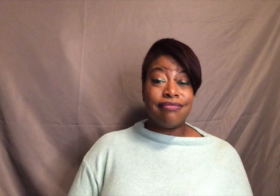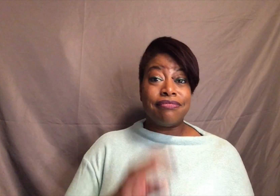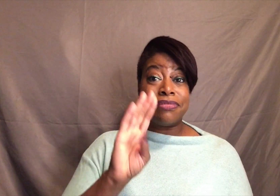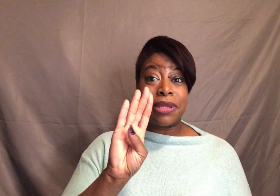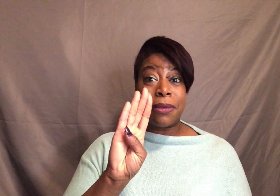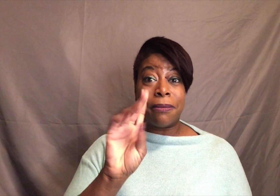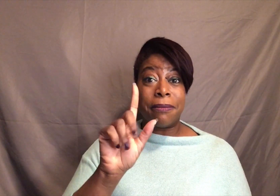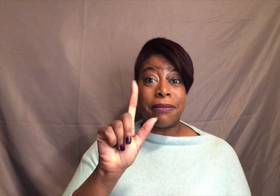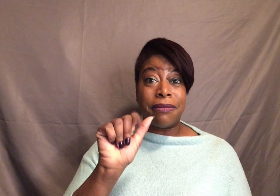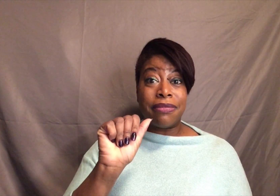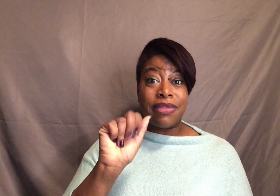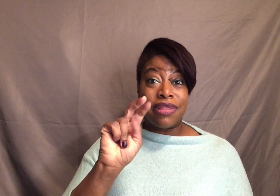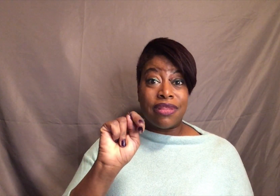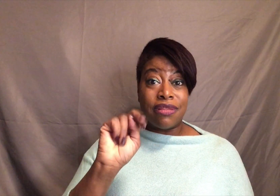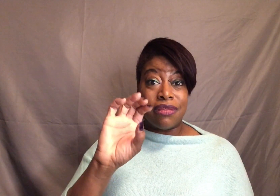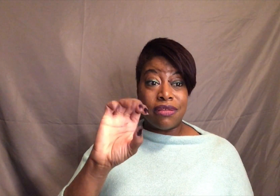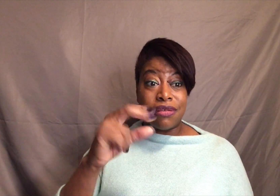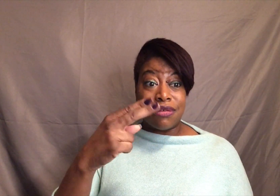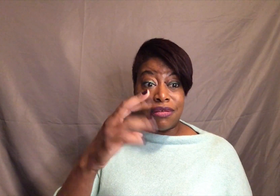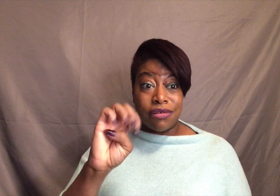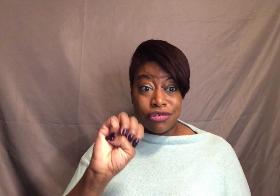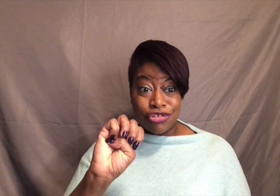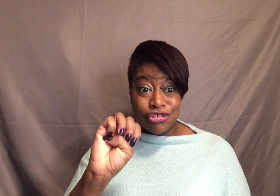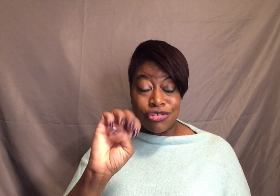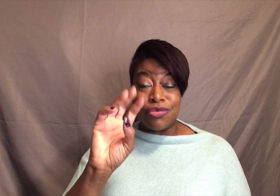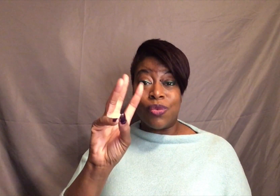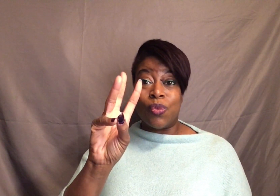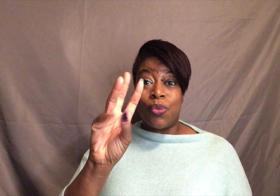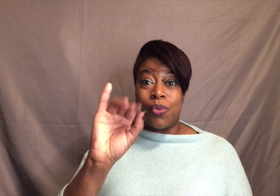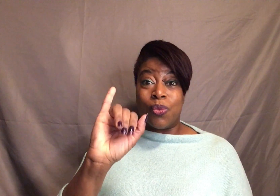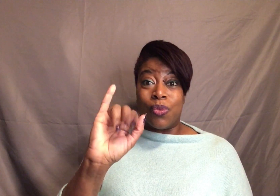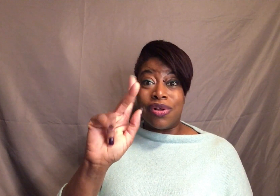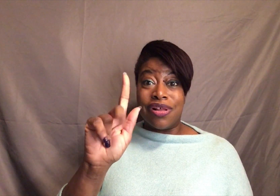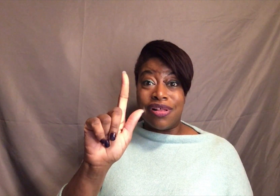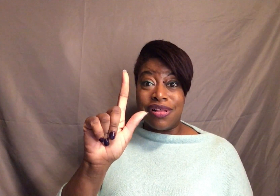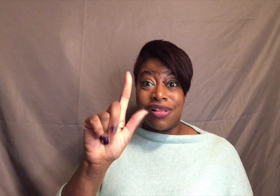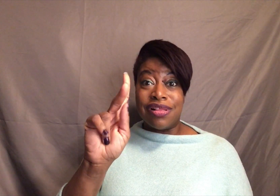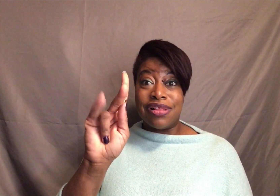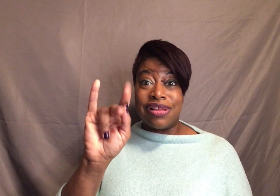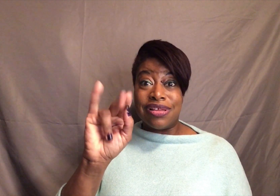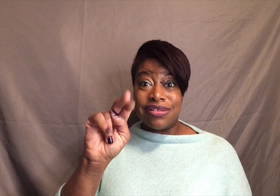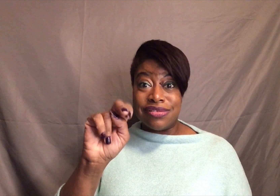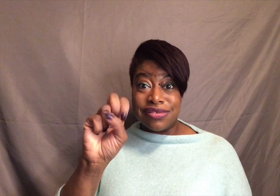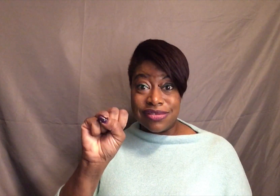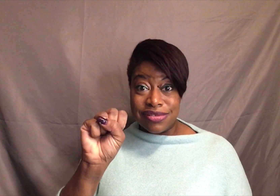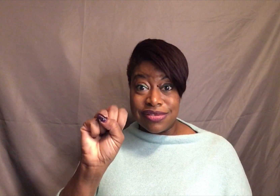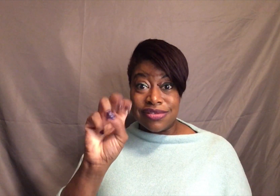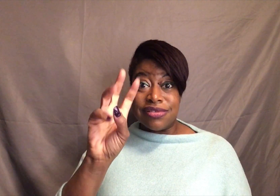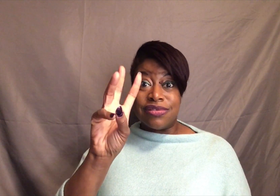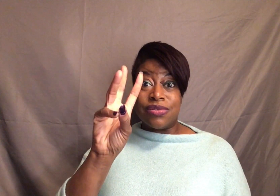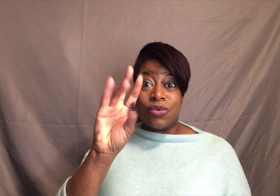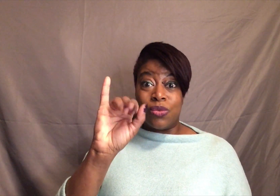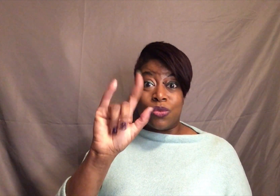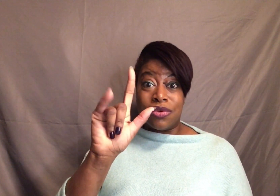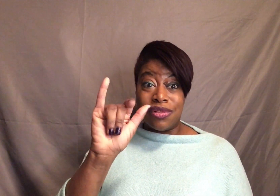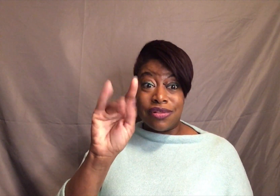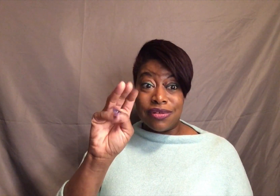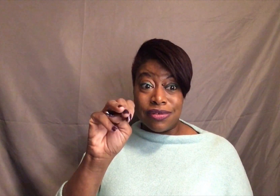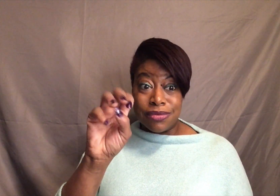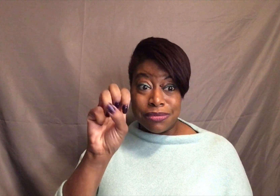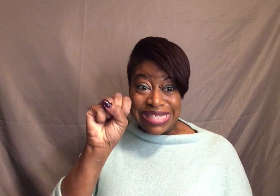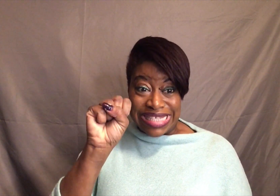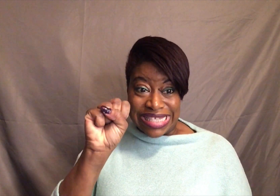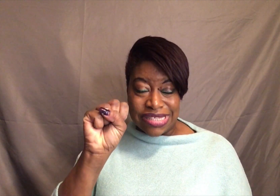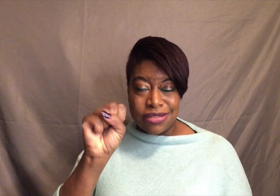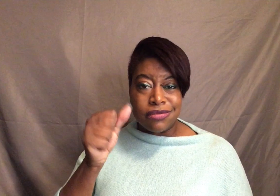Blanche Wilkins Williams,